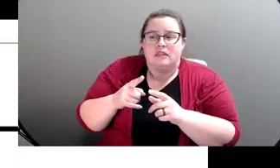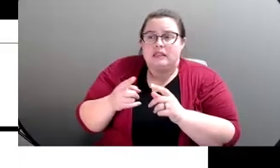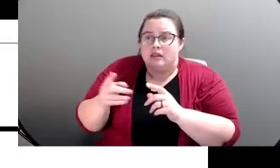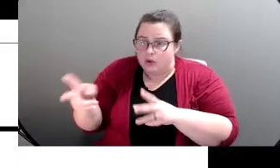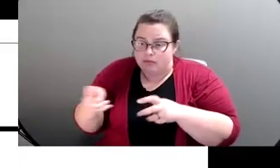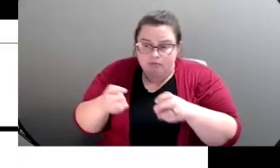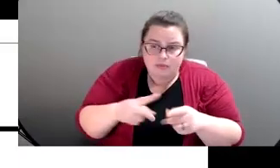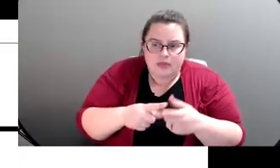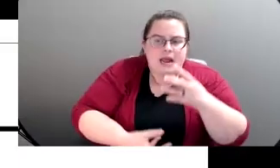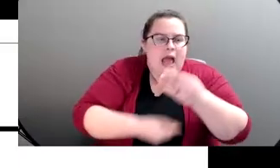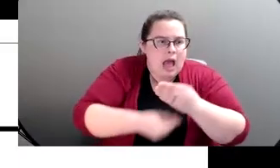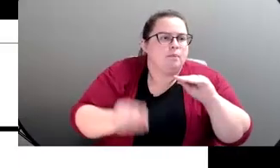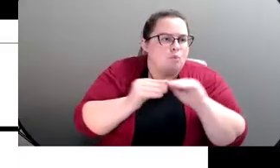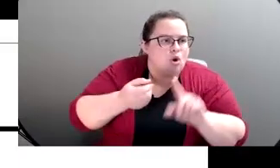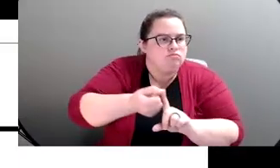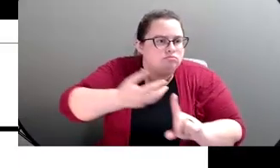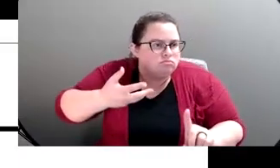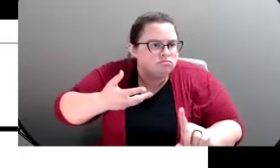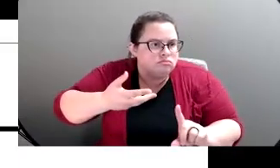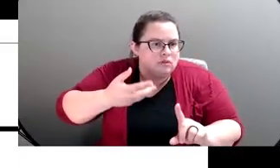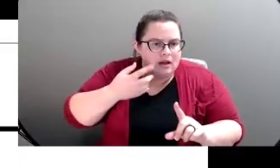and make it personal for that individual student.